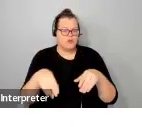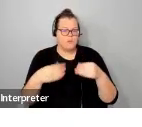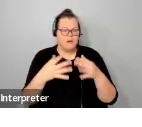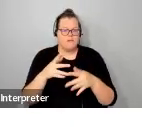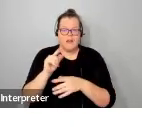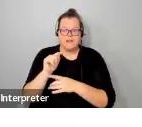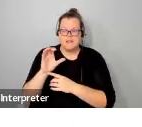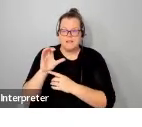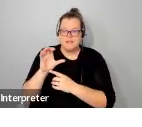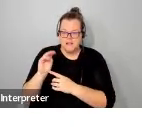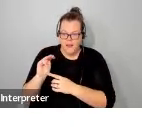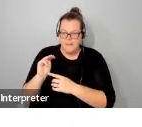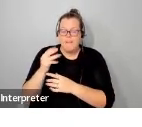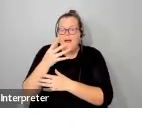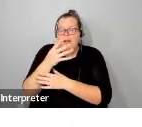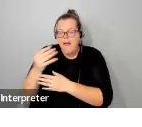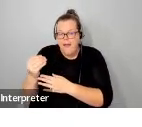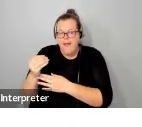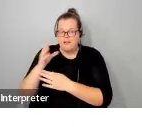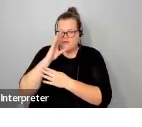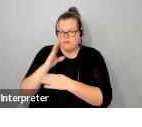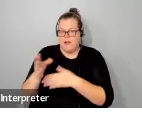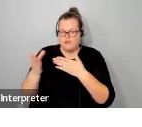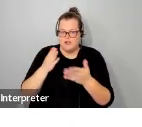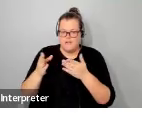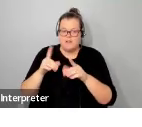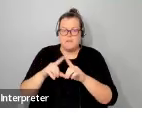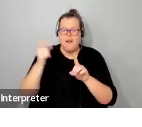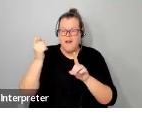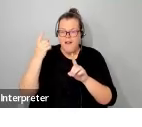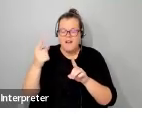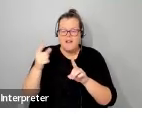so long as those agencies do not provide both to the same participant.